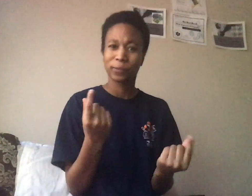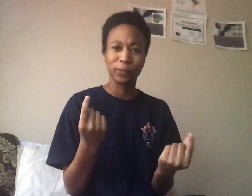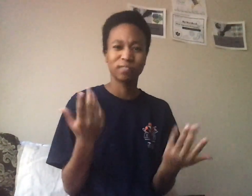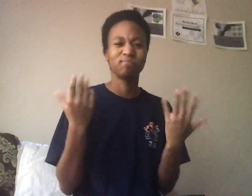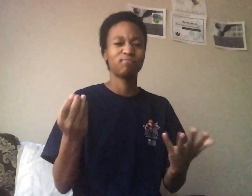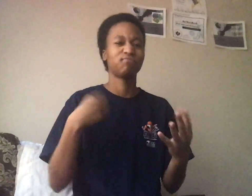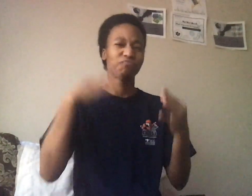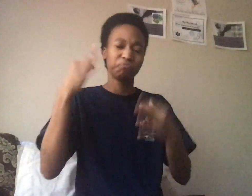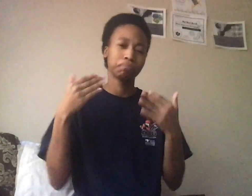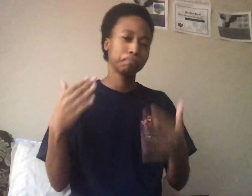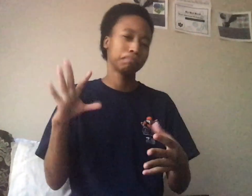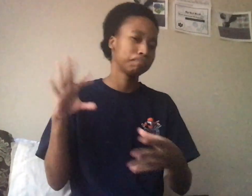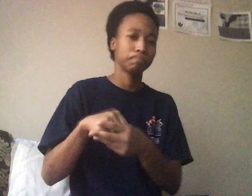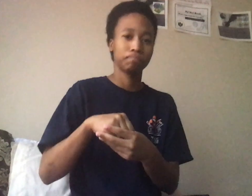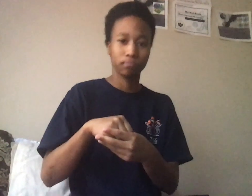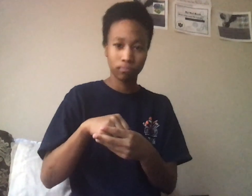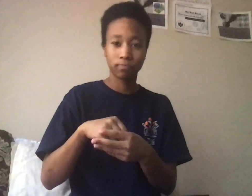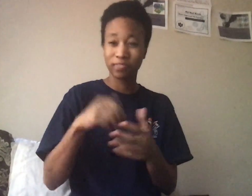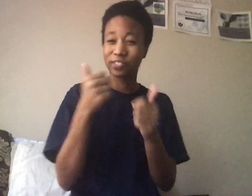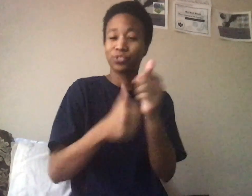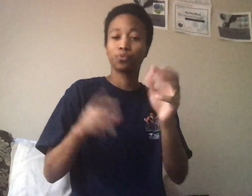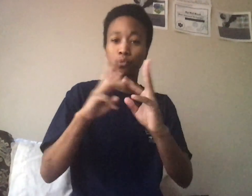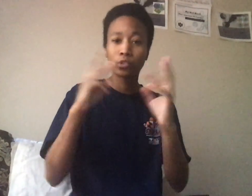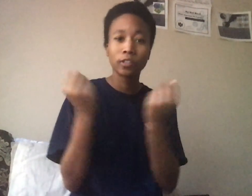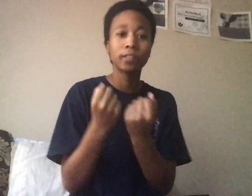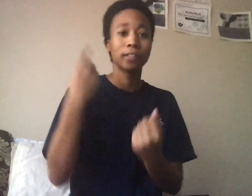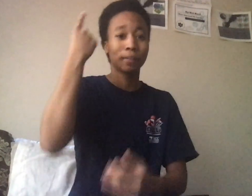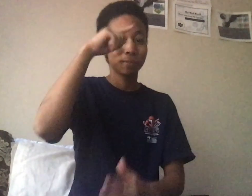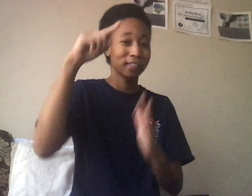Do Do? So, I decided to start participating in each workshop.